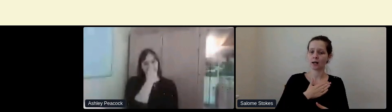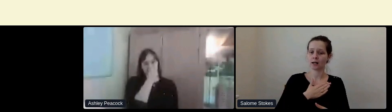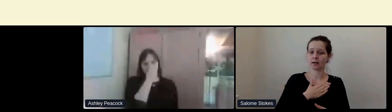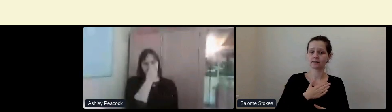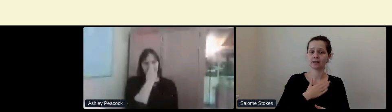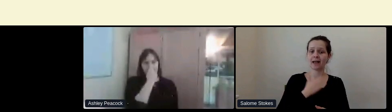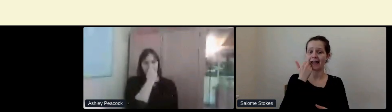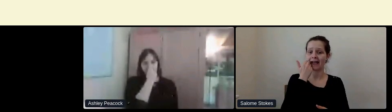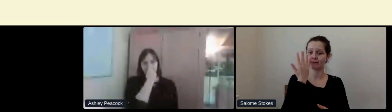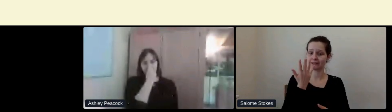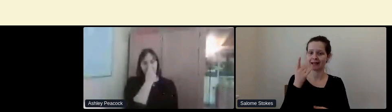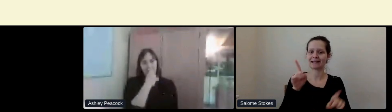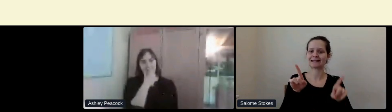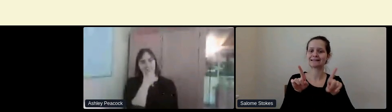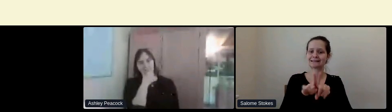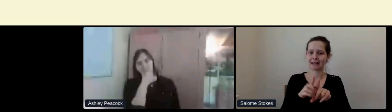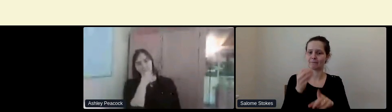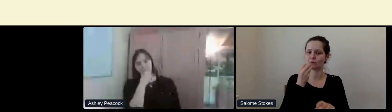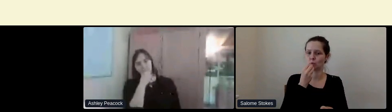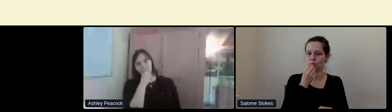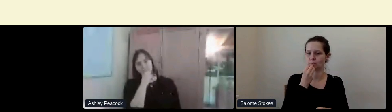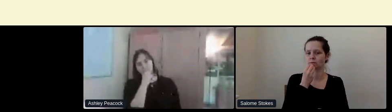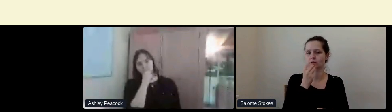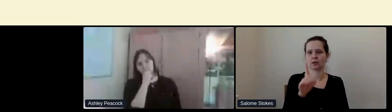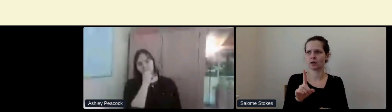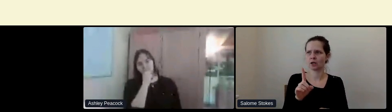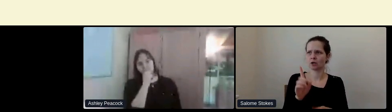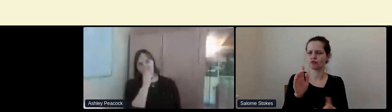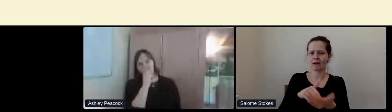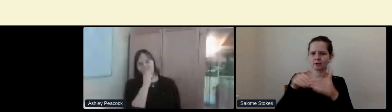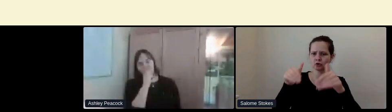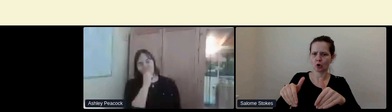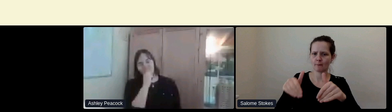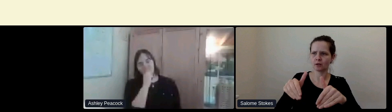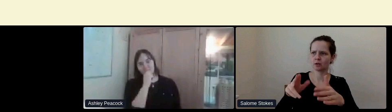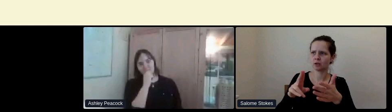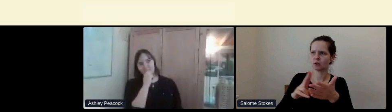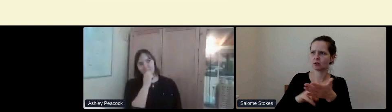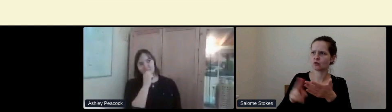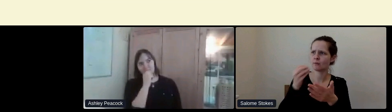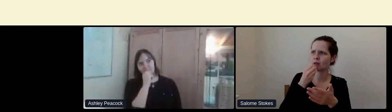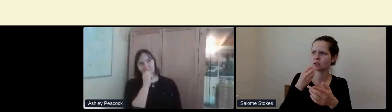every day, if my normal lunch is not available I then have to choose something else to eat